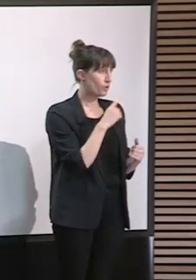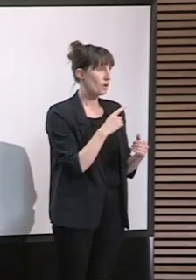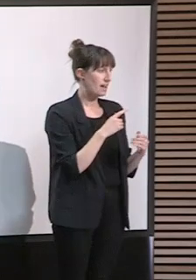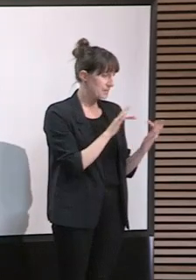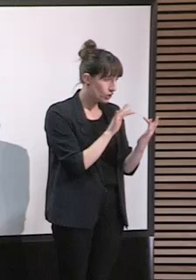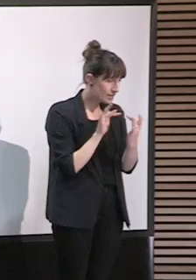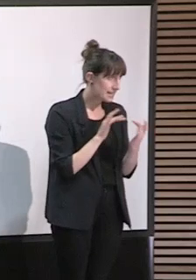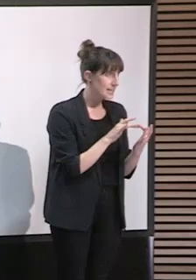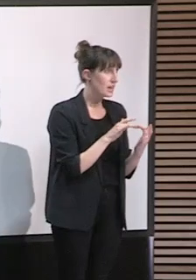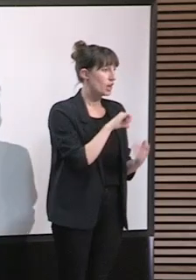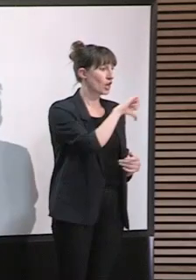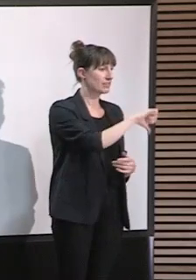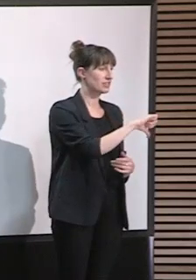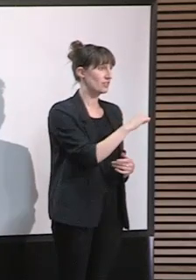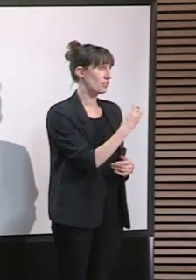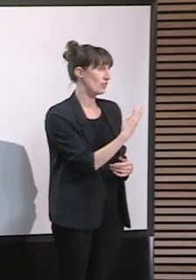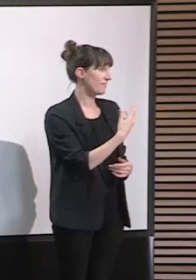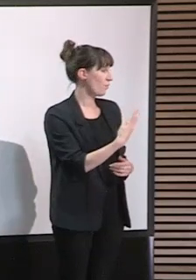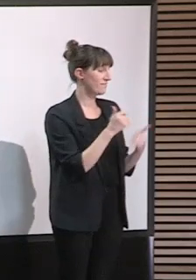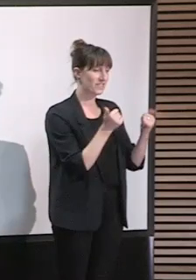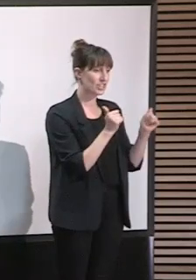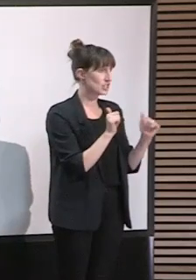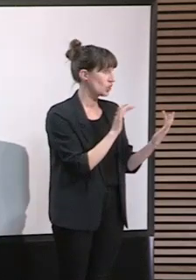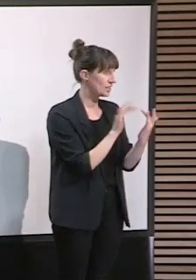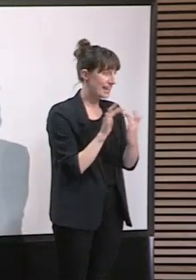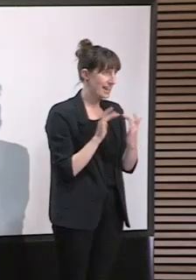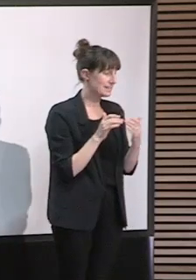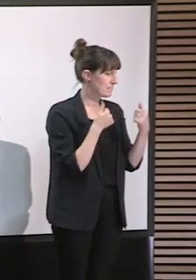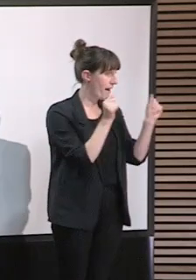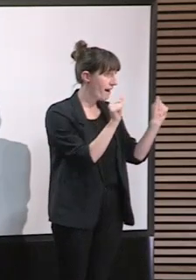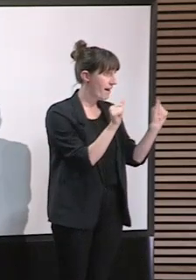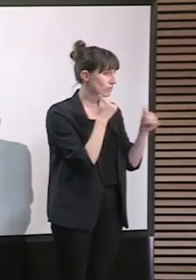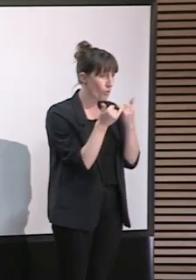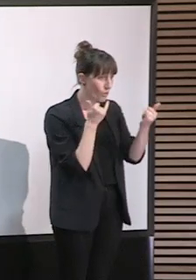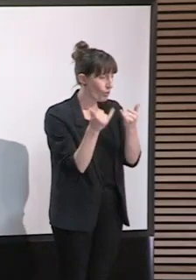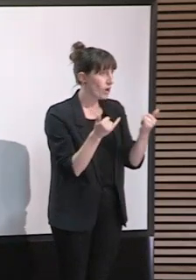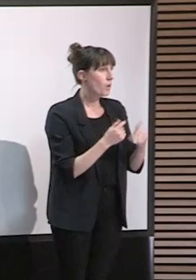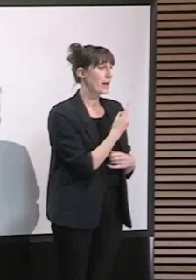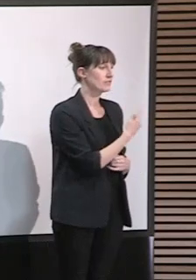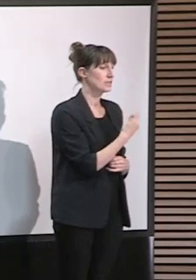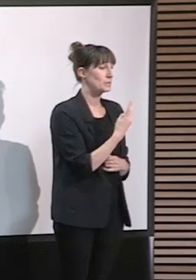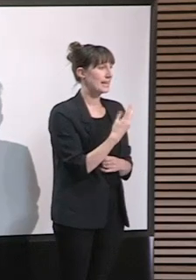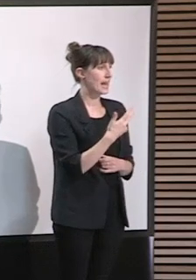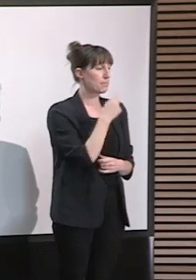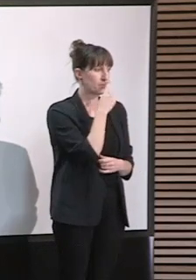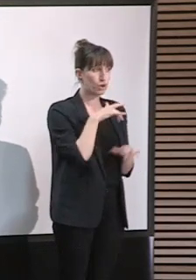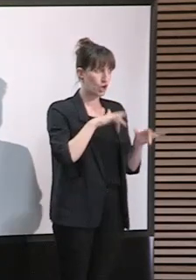They're working with about 1,090 contacts who need to be